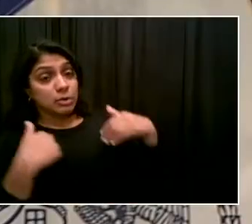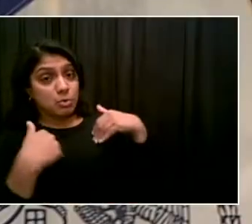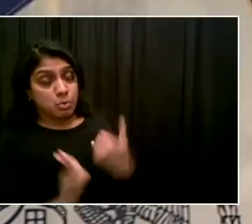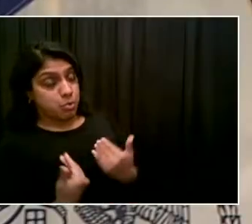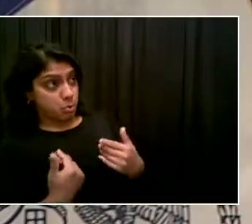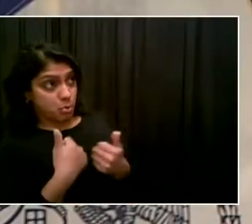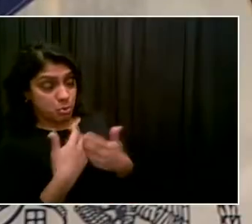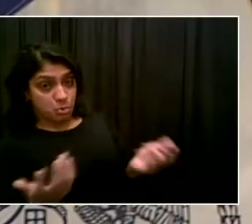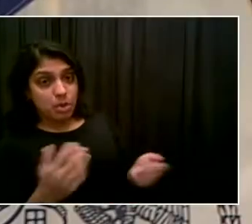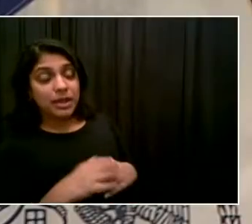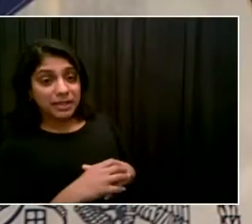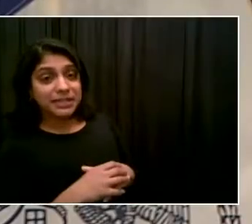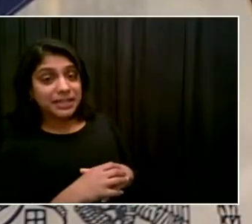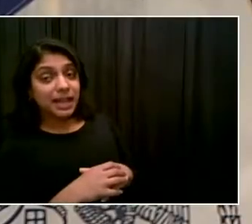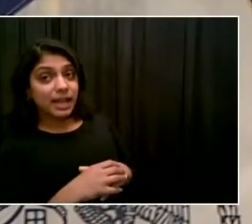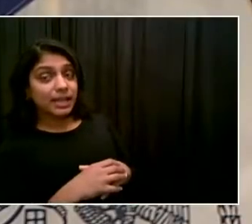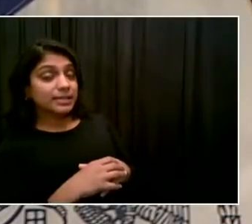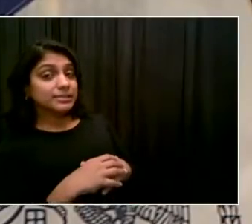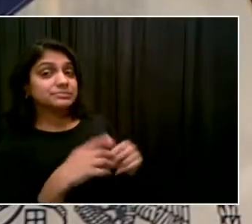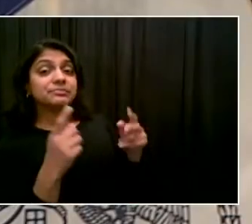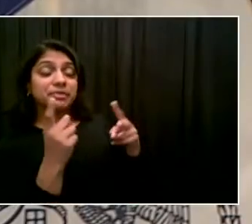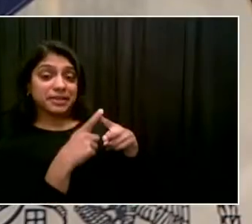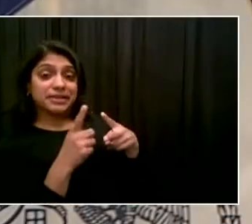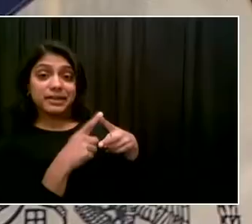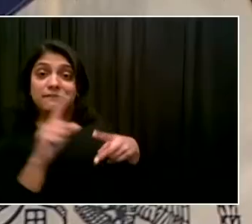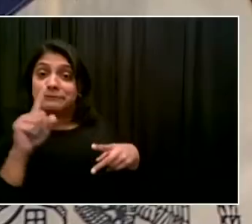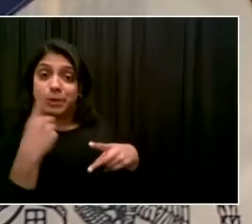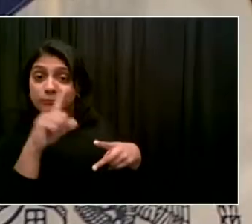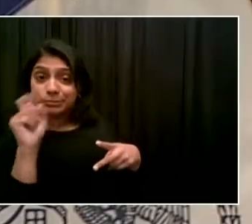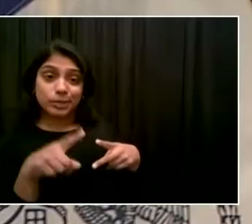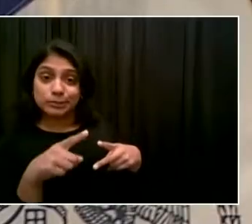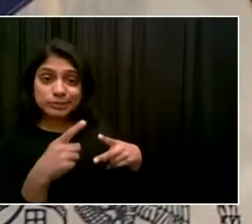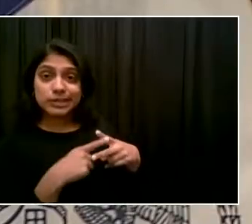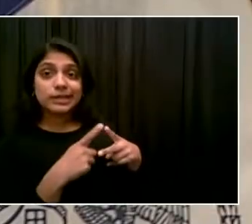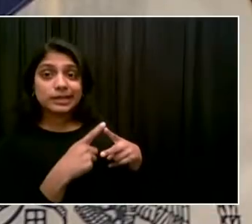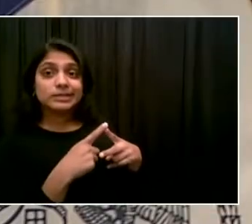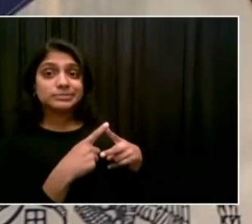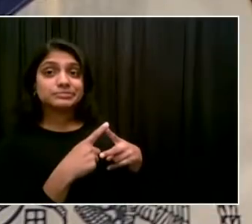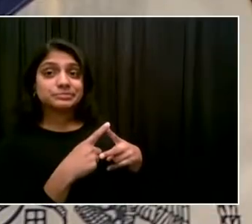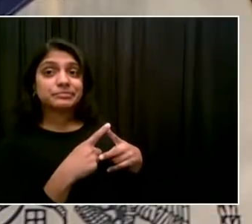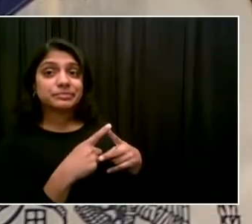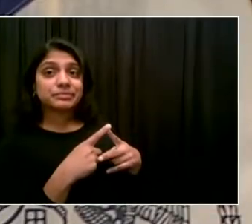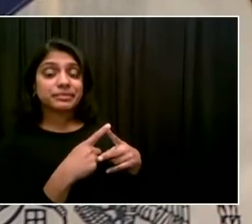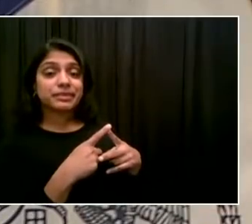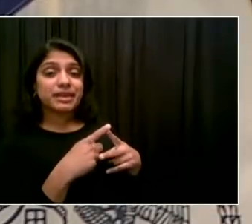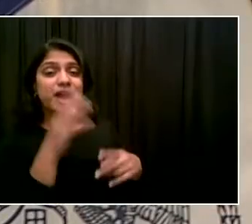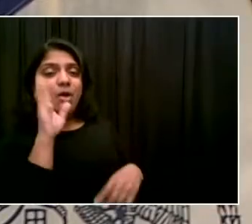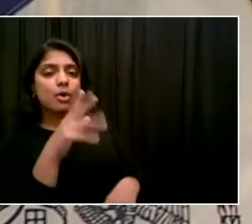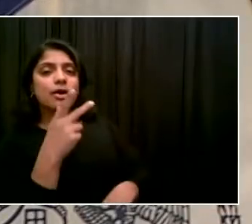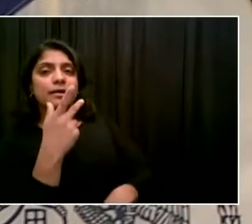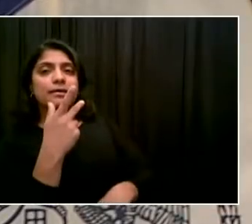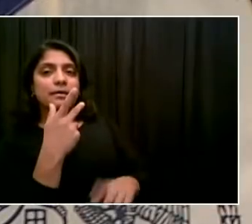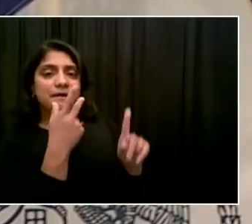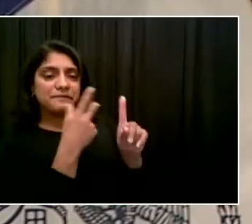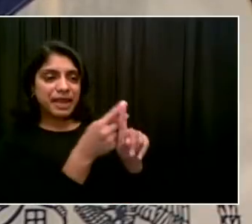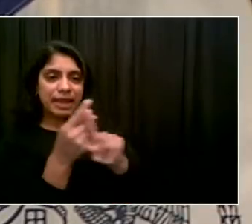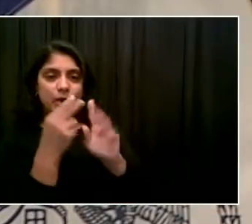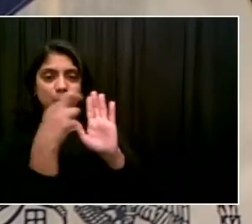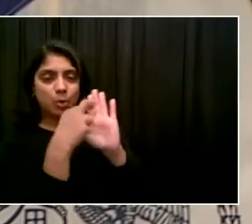I AM.